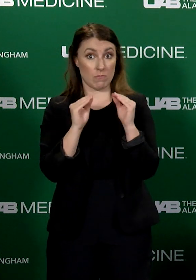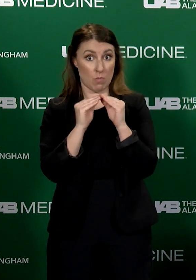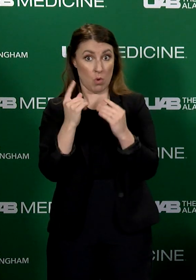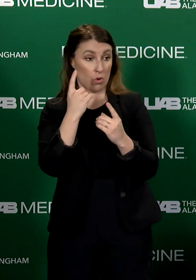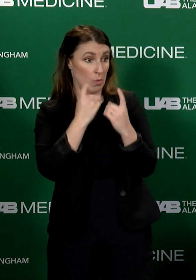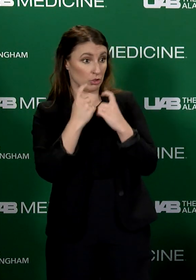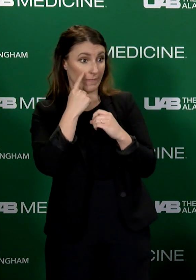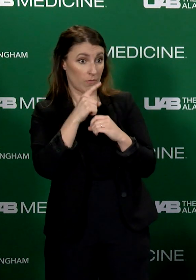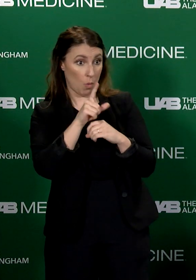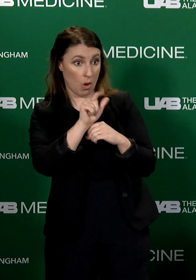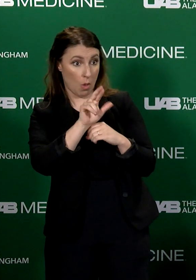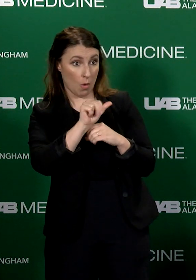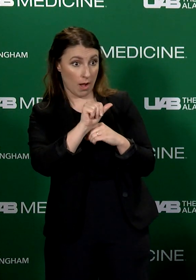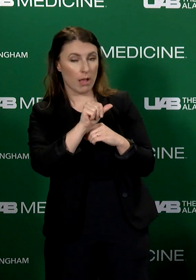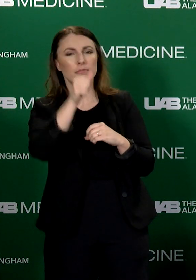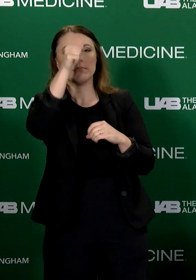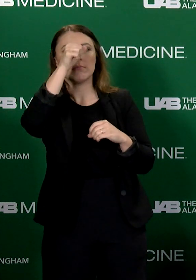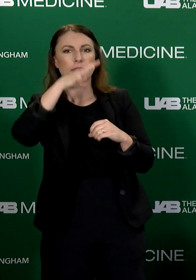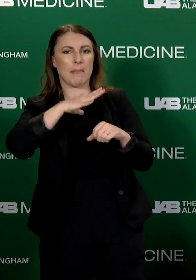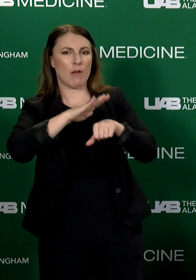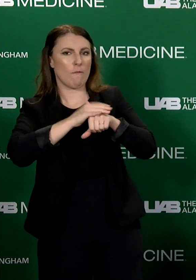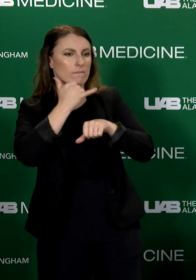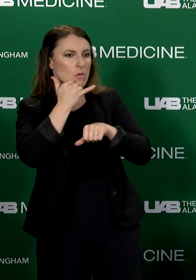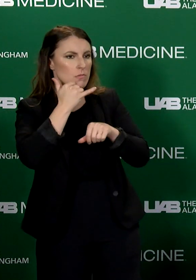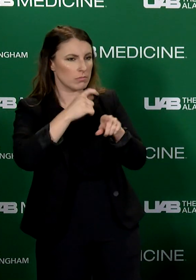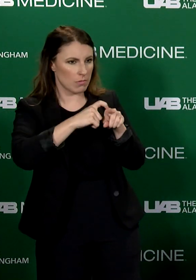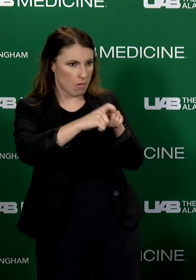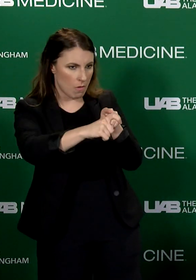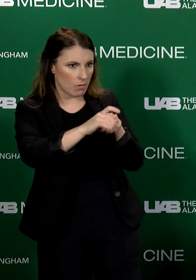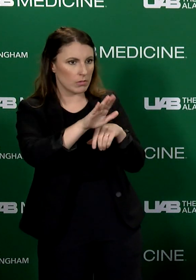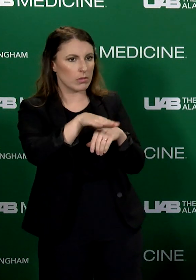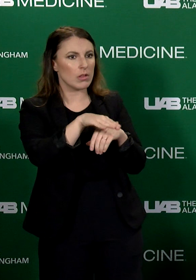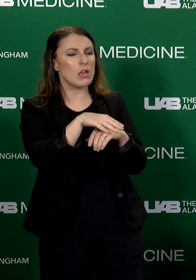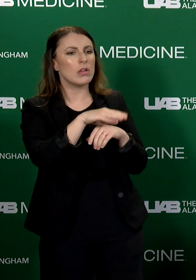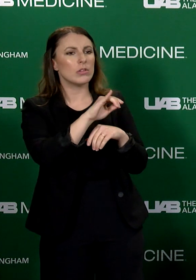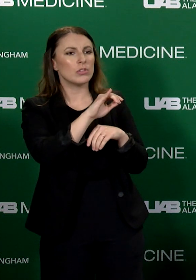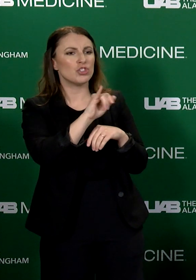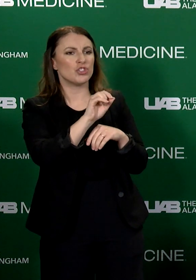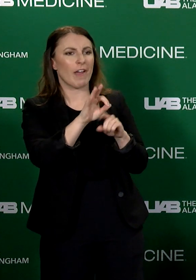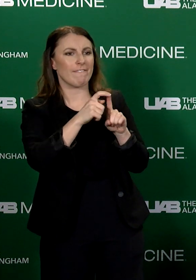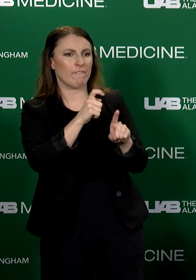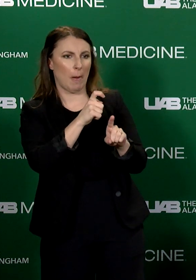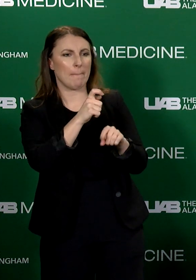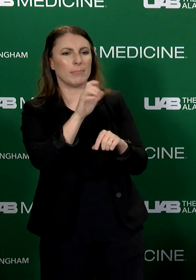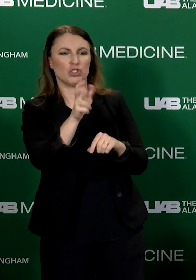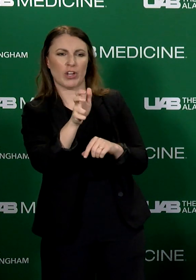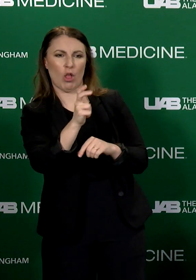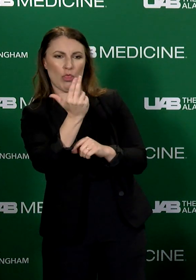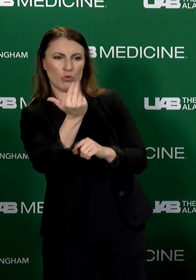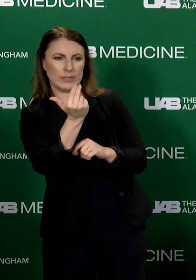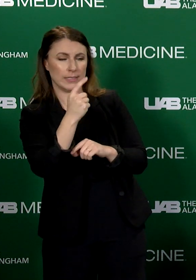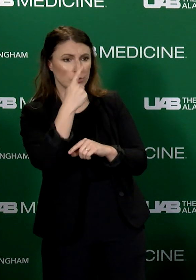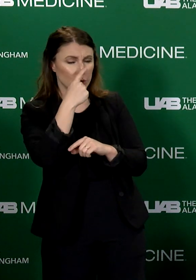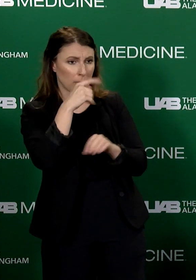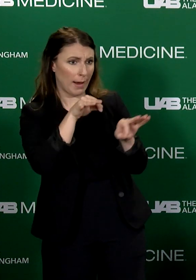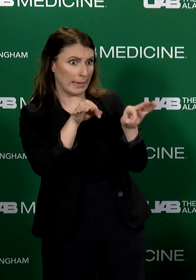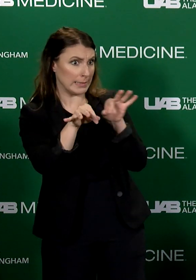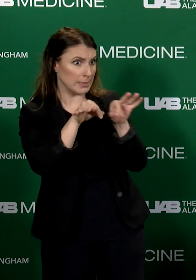yes follow channel 13 can you explain without the catalog